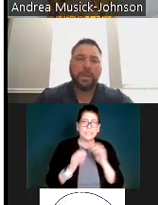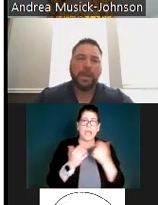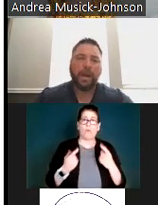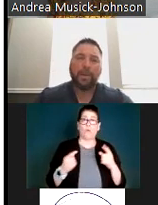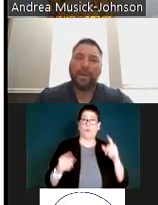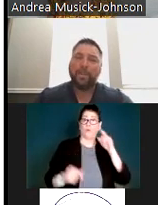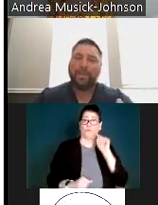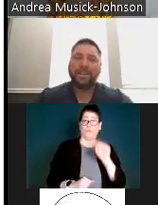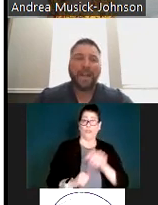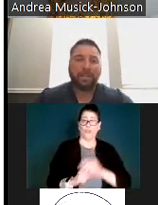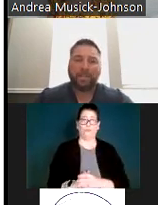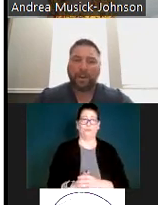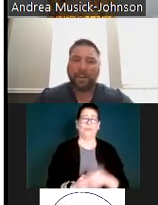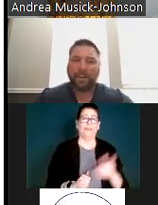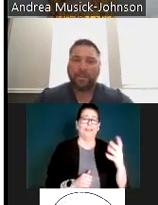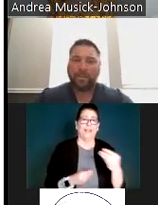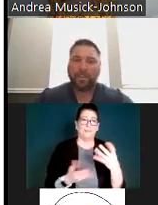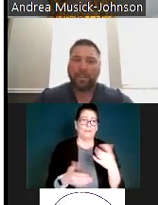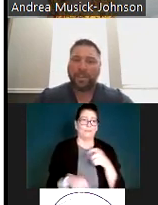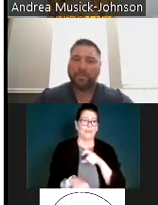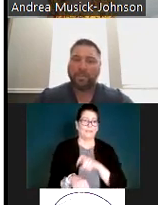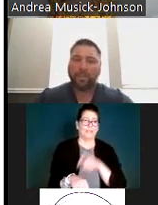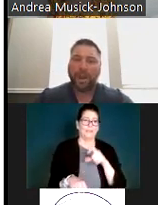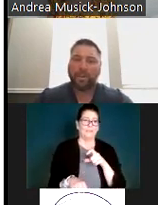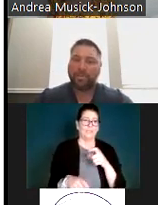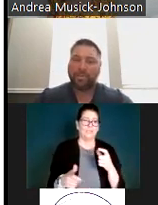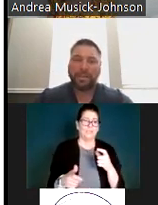But VINE provides timely offender custody information to victims of crime and concerned